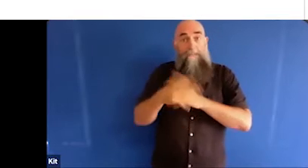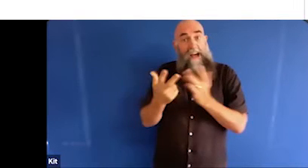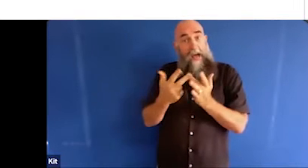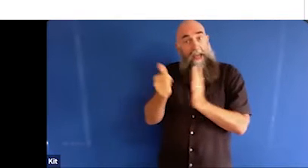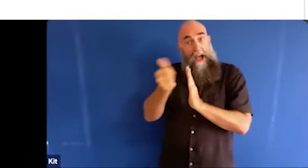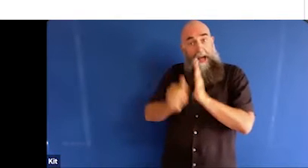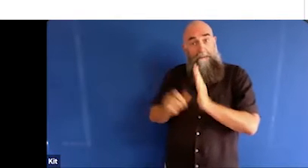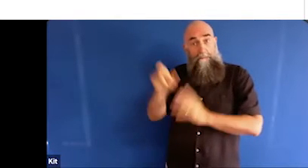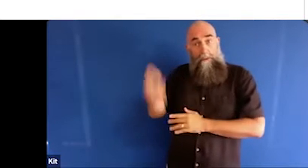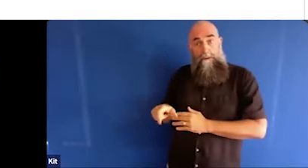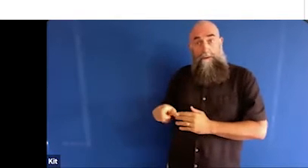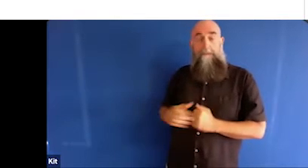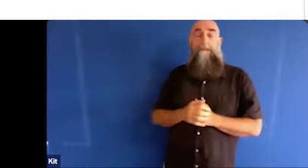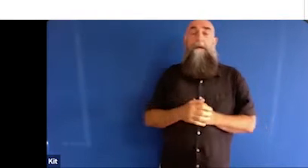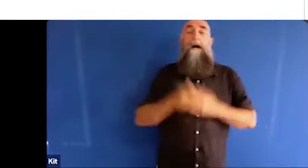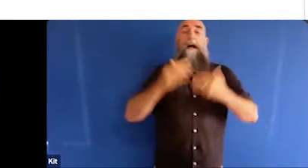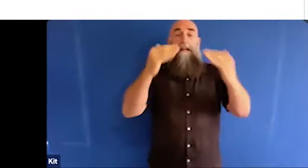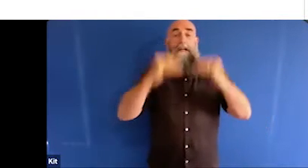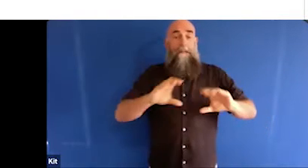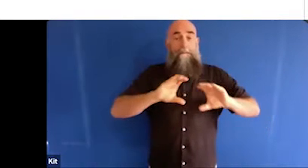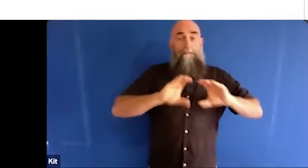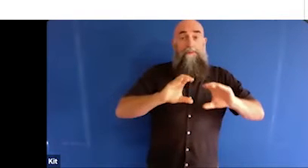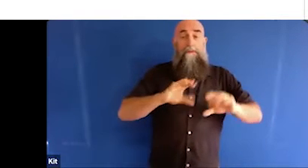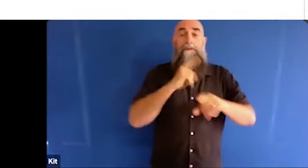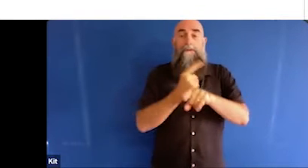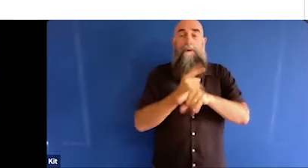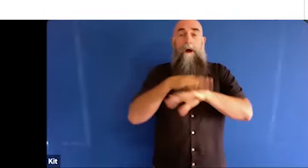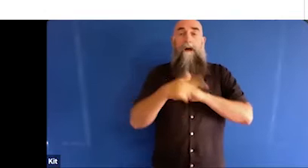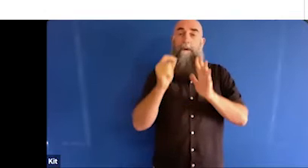Then the next section is about the project itself that you're asking for funding for. So this is the